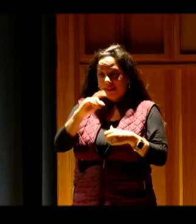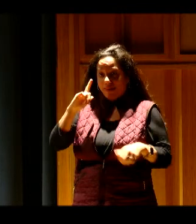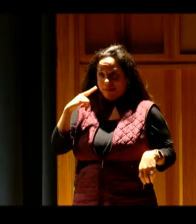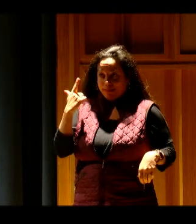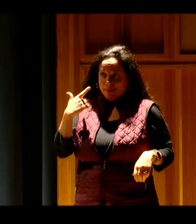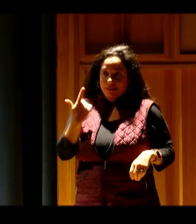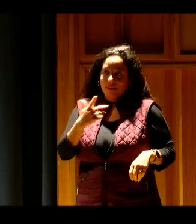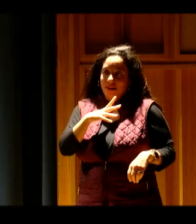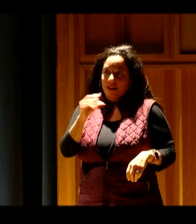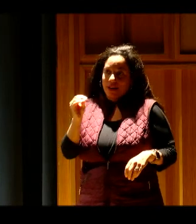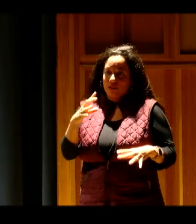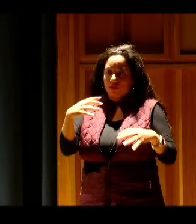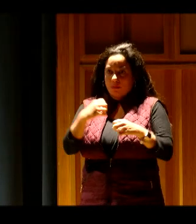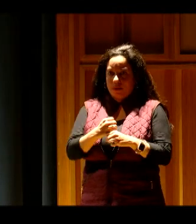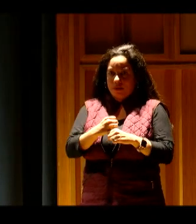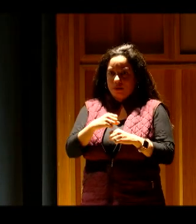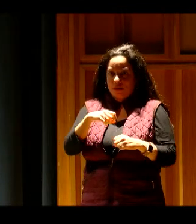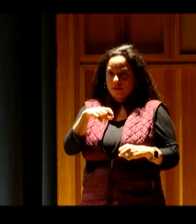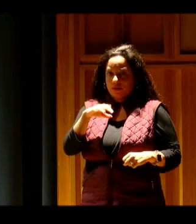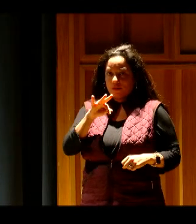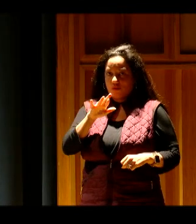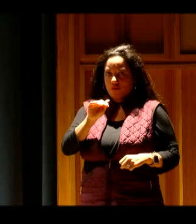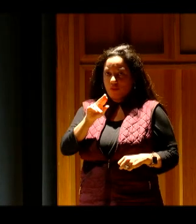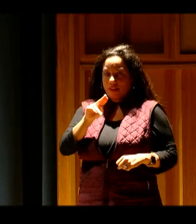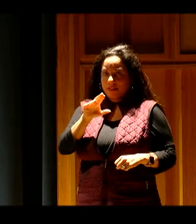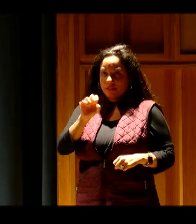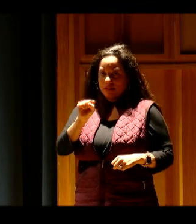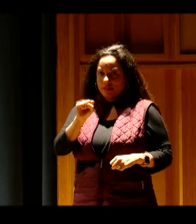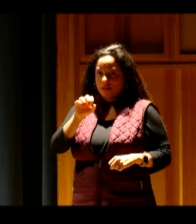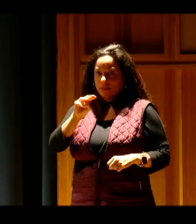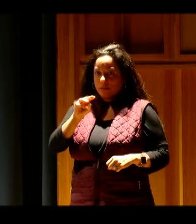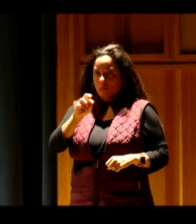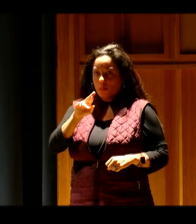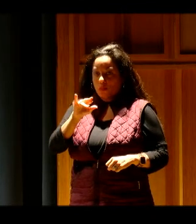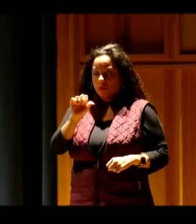to paraphrase Frances Morris, who is the chief executive of Tate Modern and